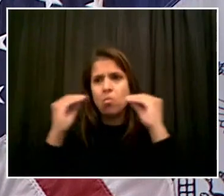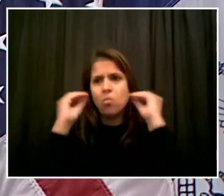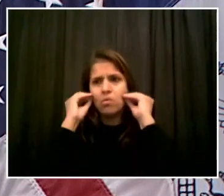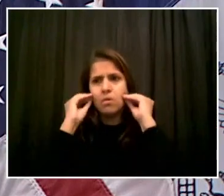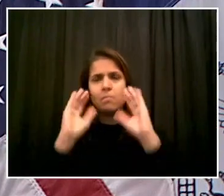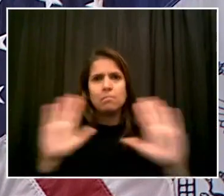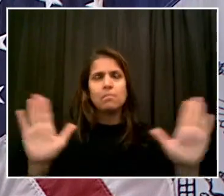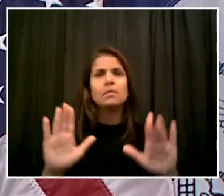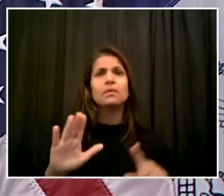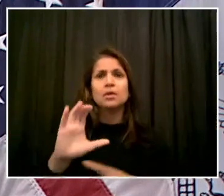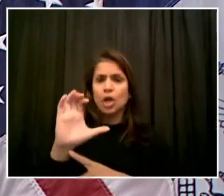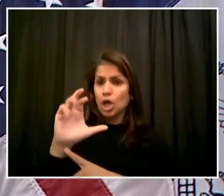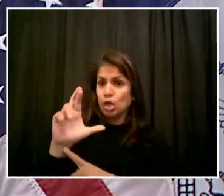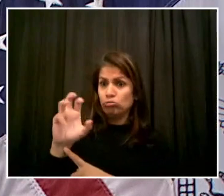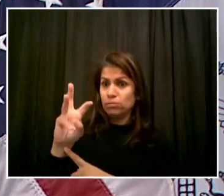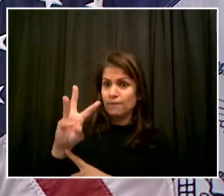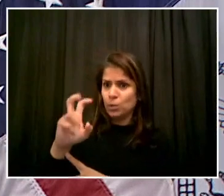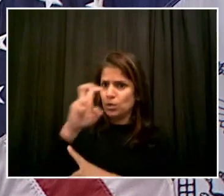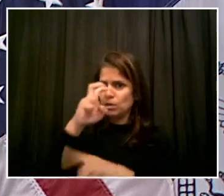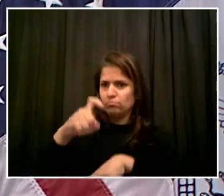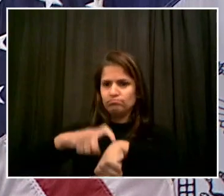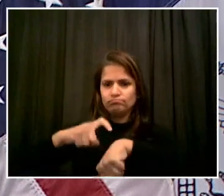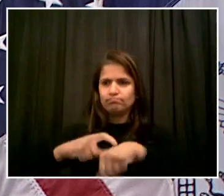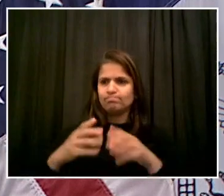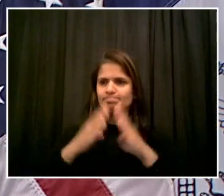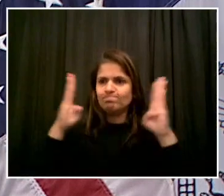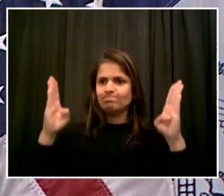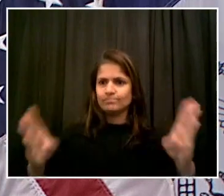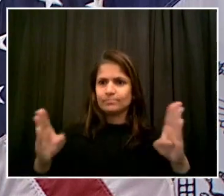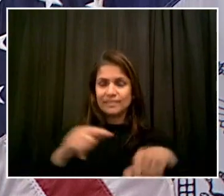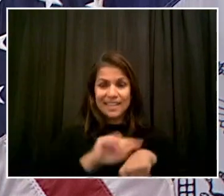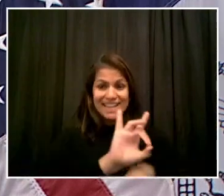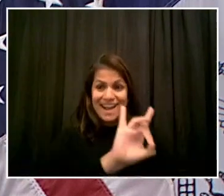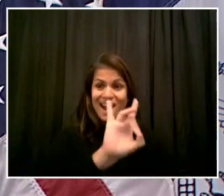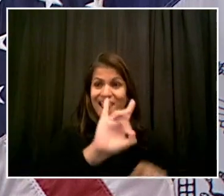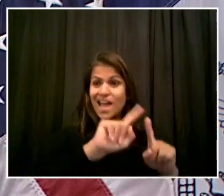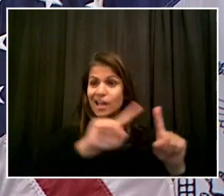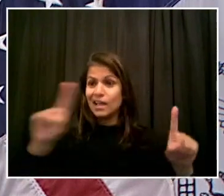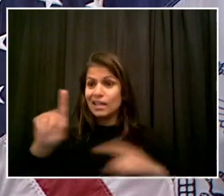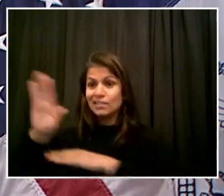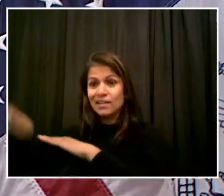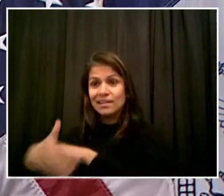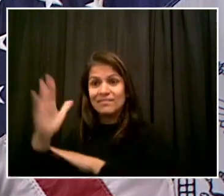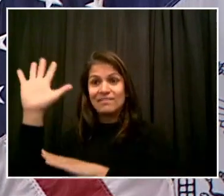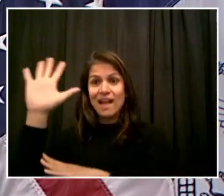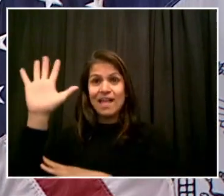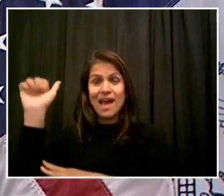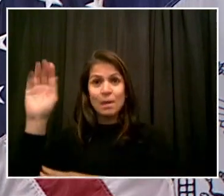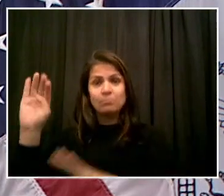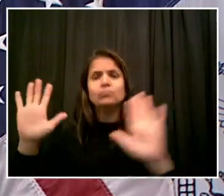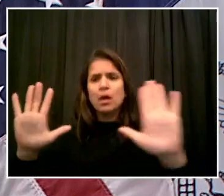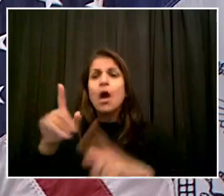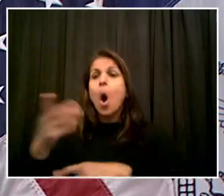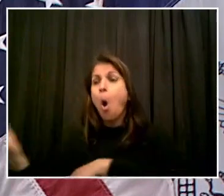WILL HONOR THE CURFEW, WE WILL GET THROUGH THIS.